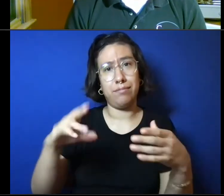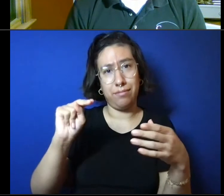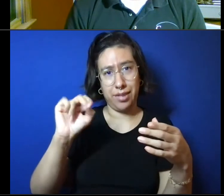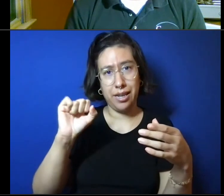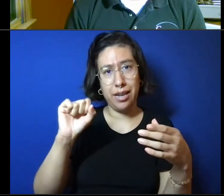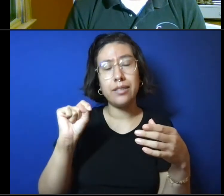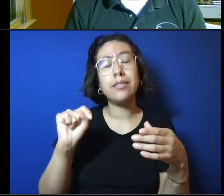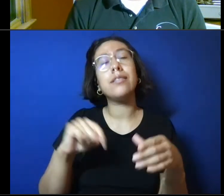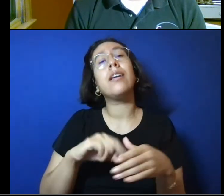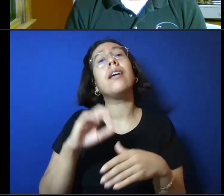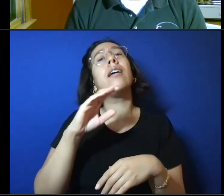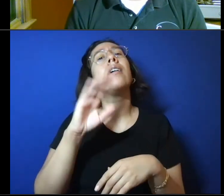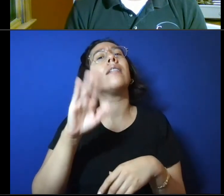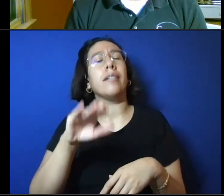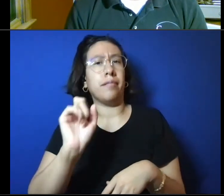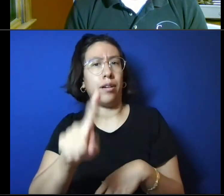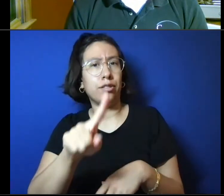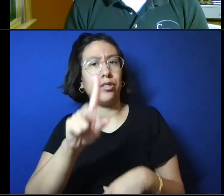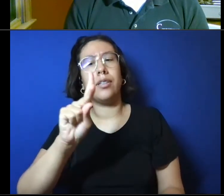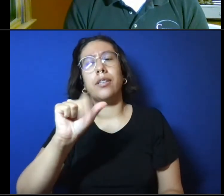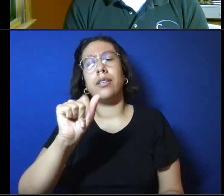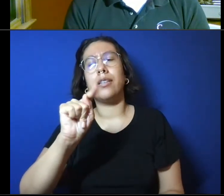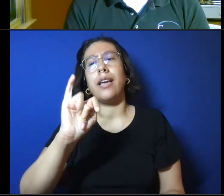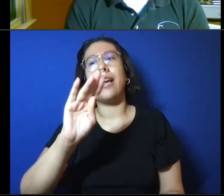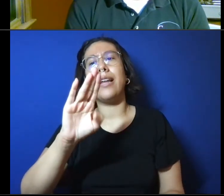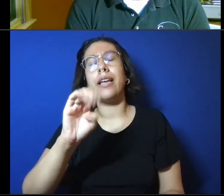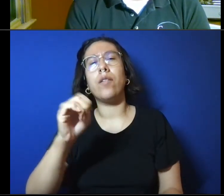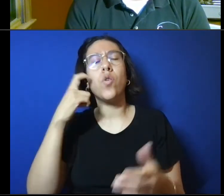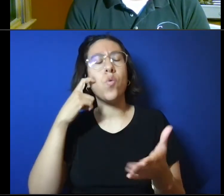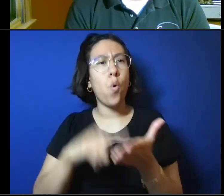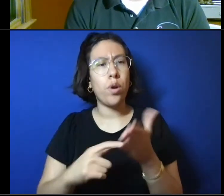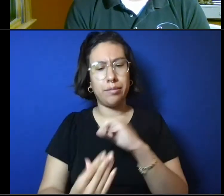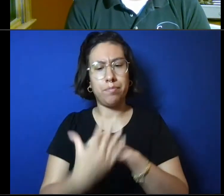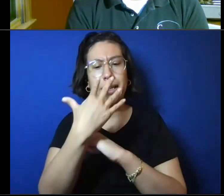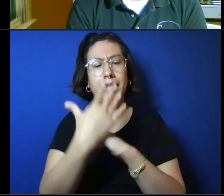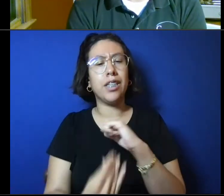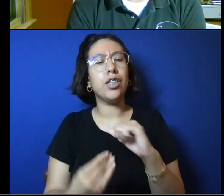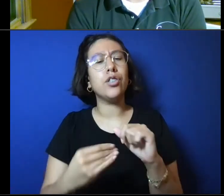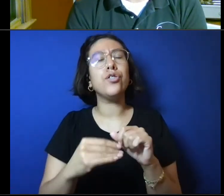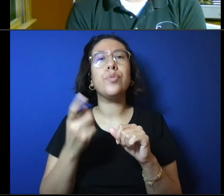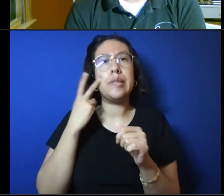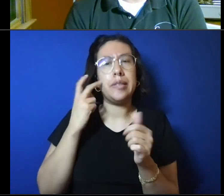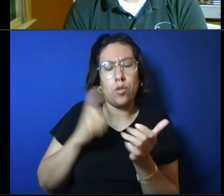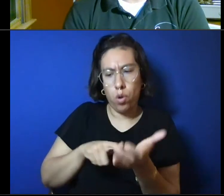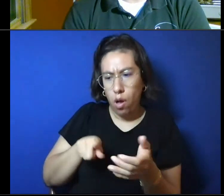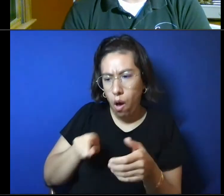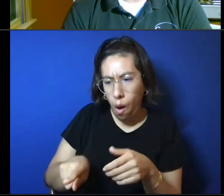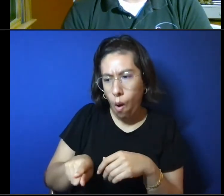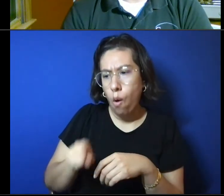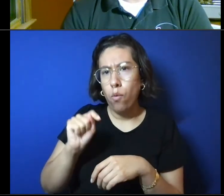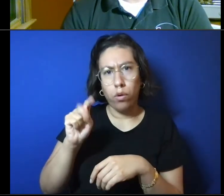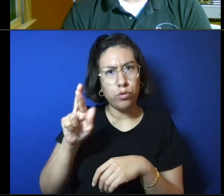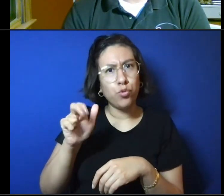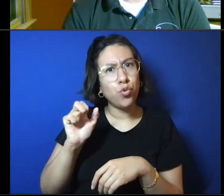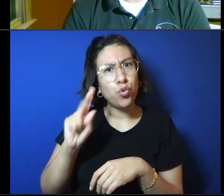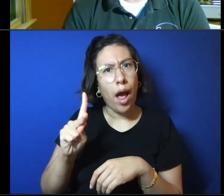And Katie asks, "When you see their tracks on the beach," you just talked about them coming up on the beach, "can you tell the difference between the different types of species